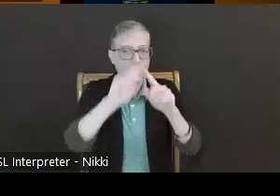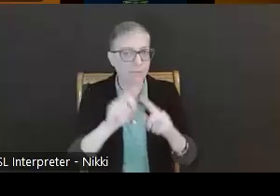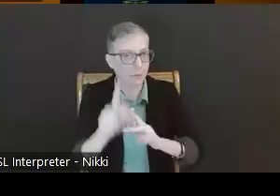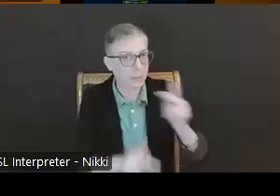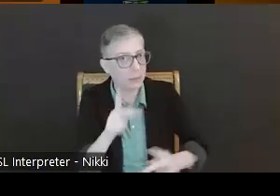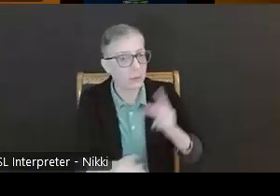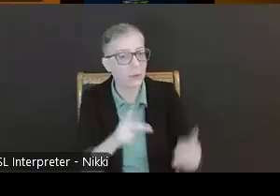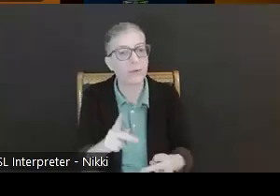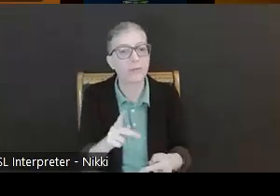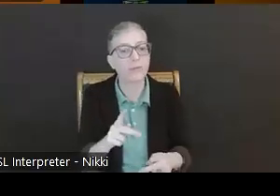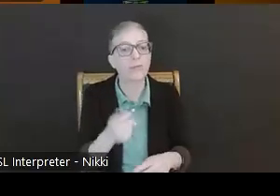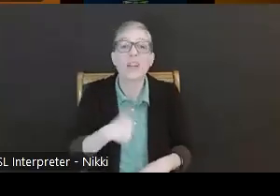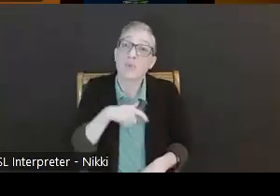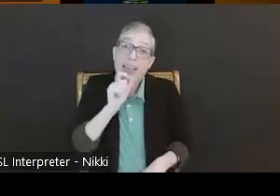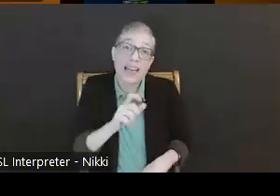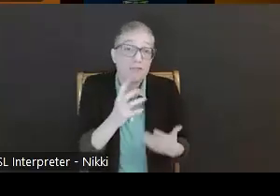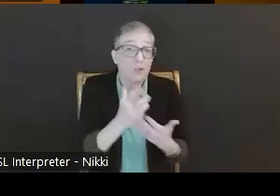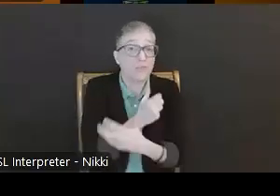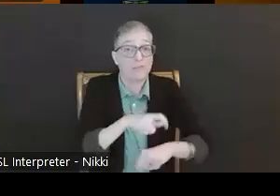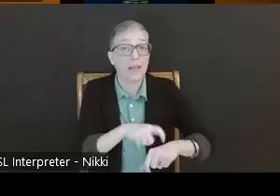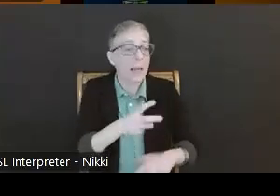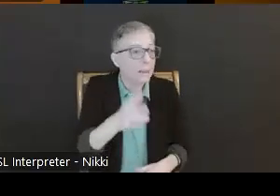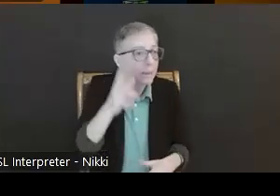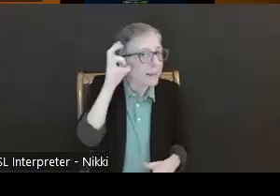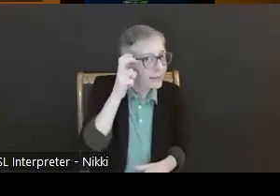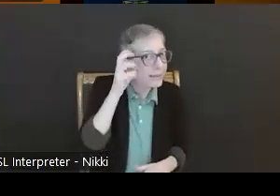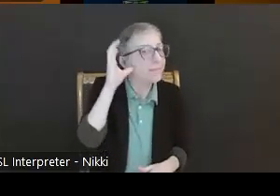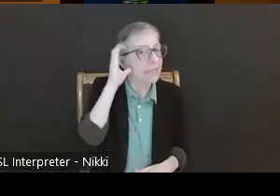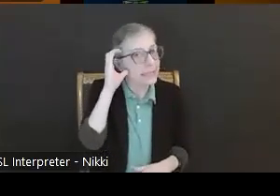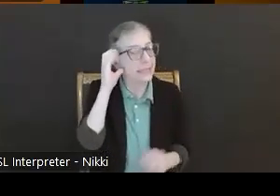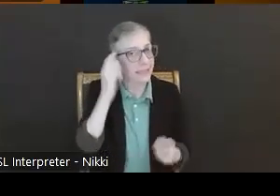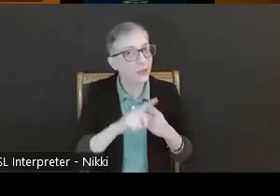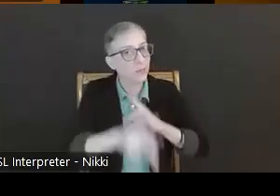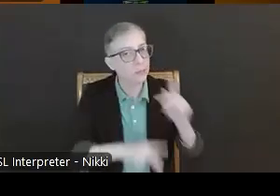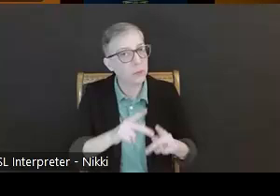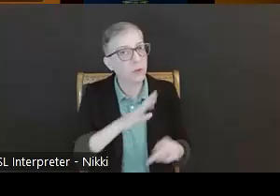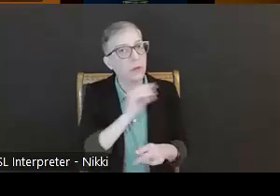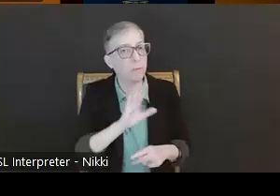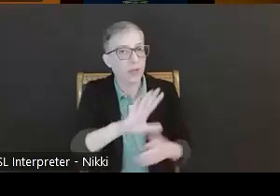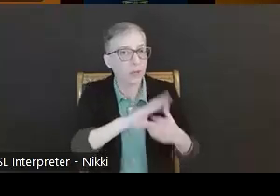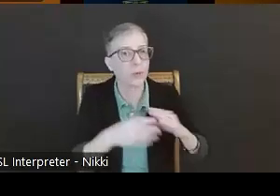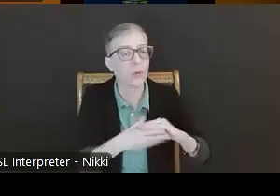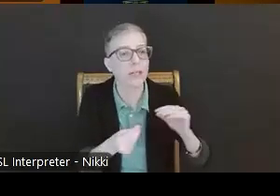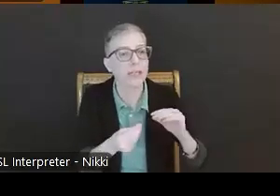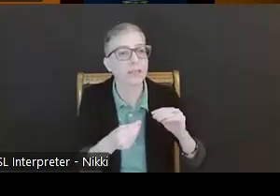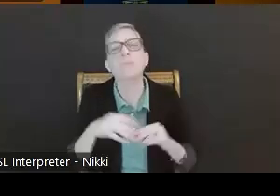talk a little more about my intervention um to to think about that story piece a little bit later